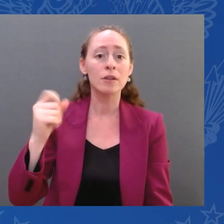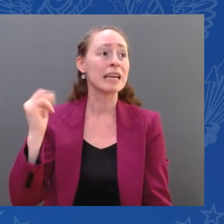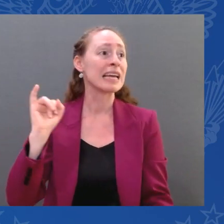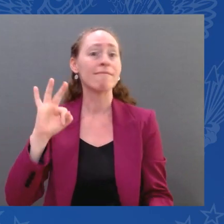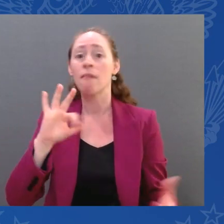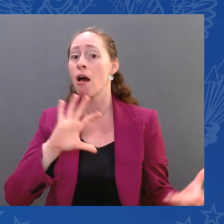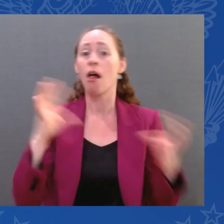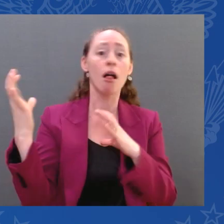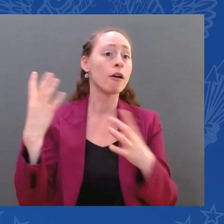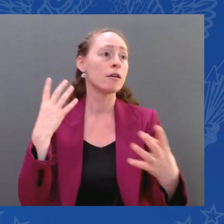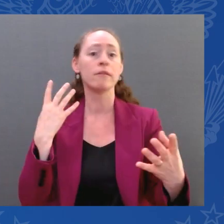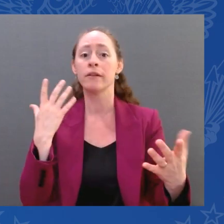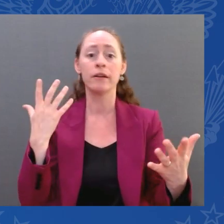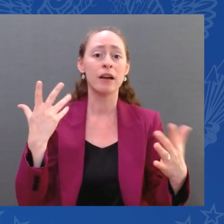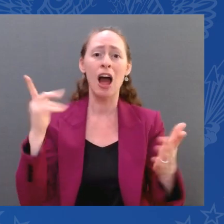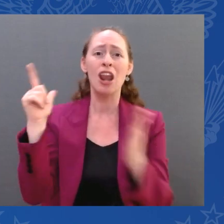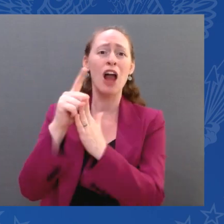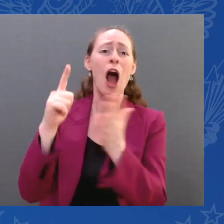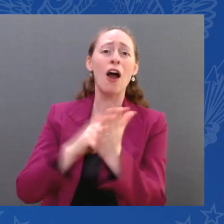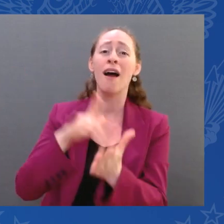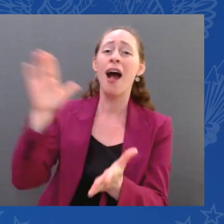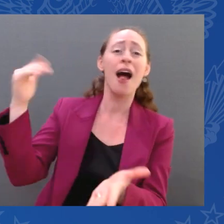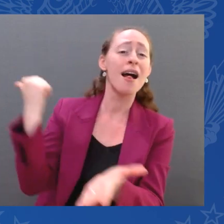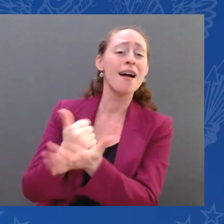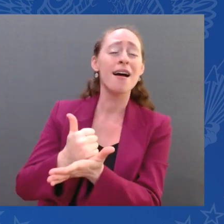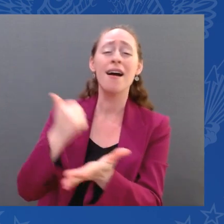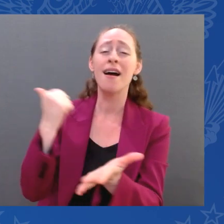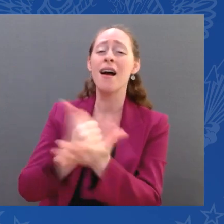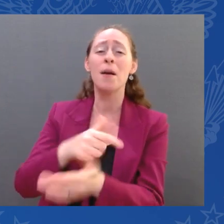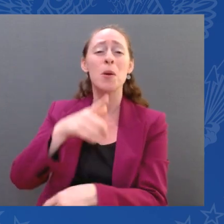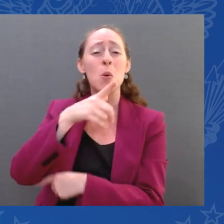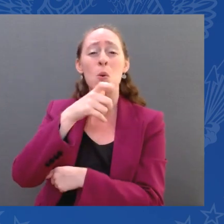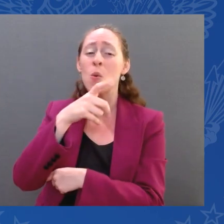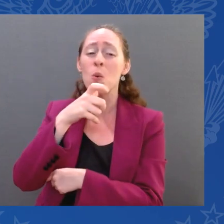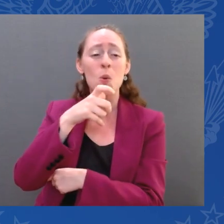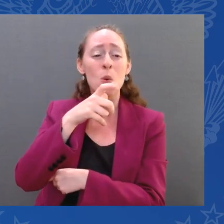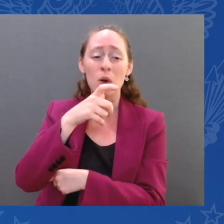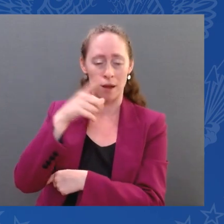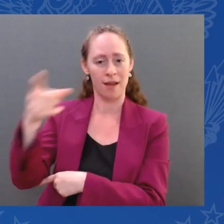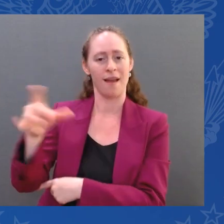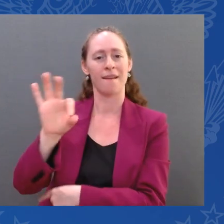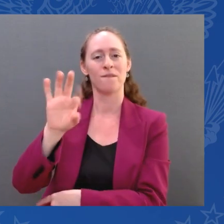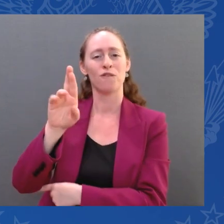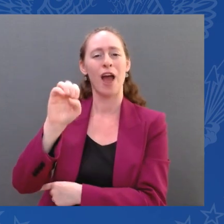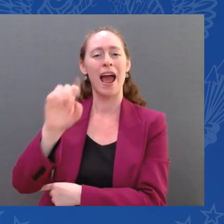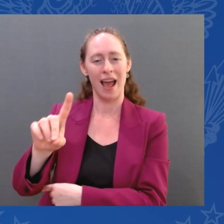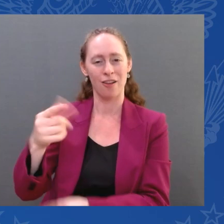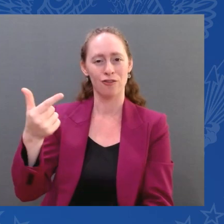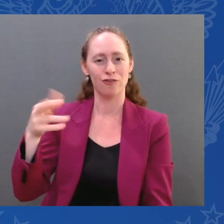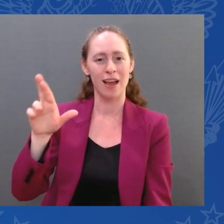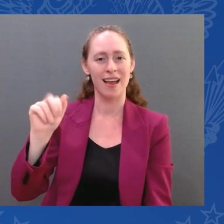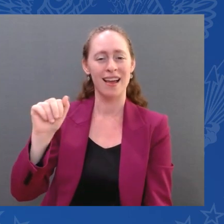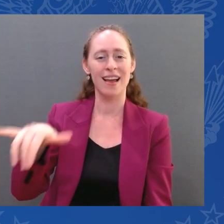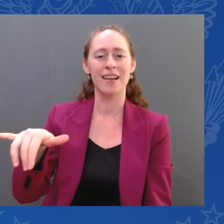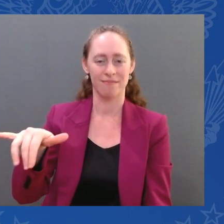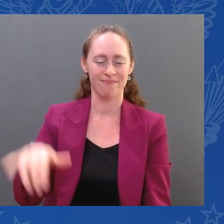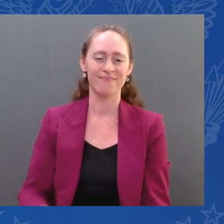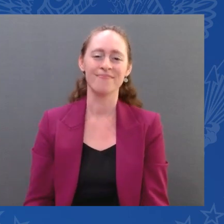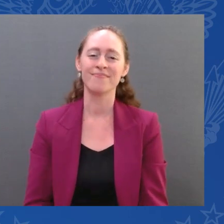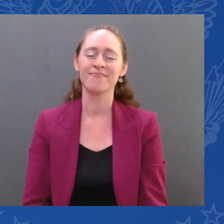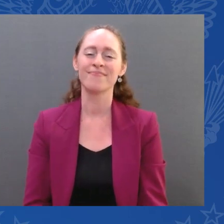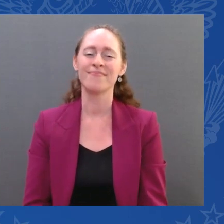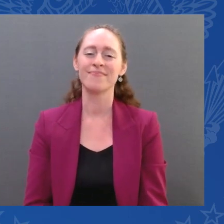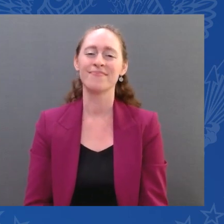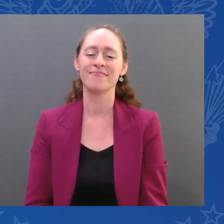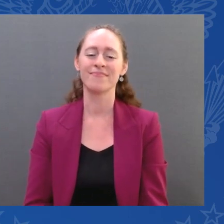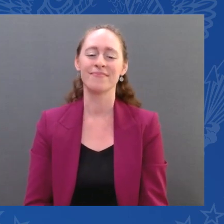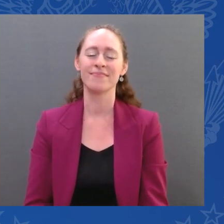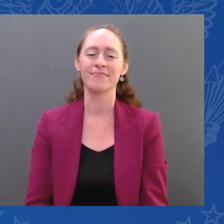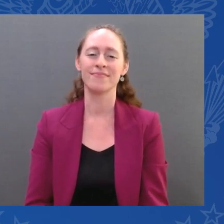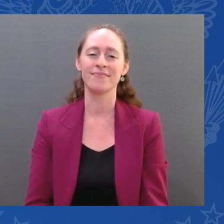One of the most important